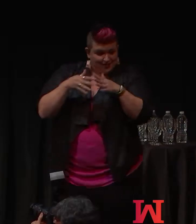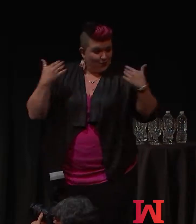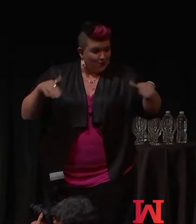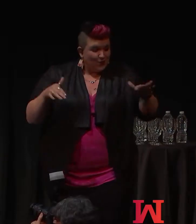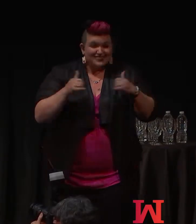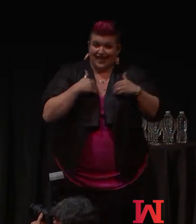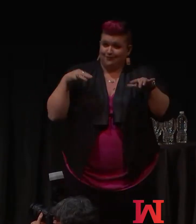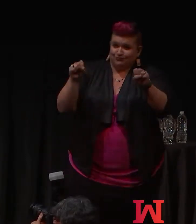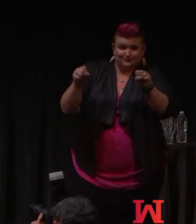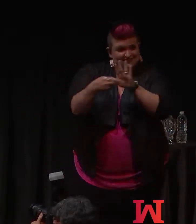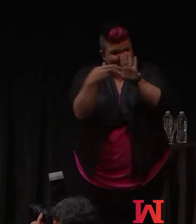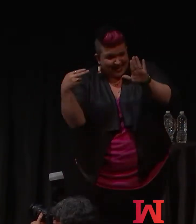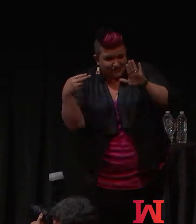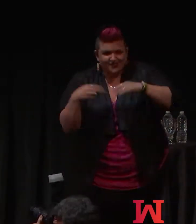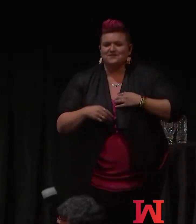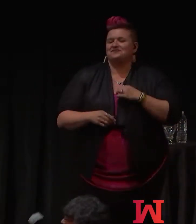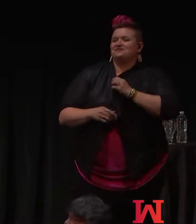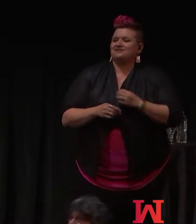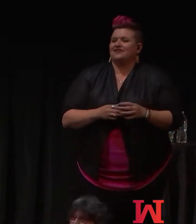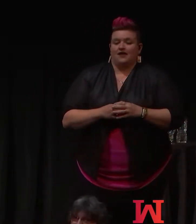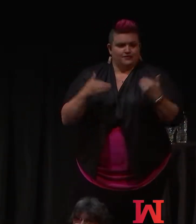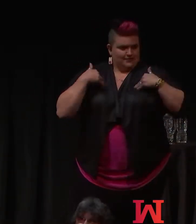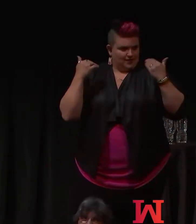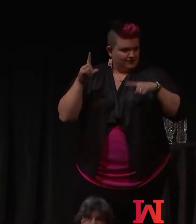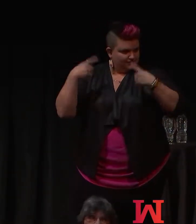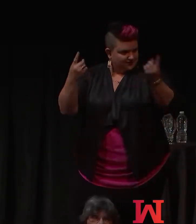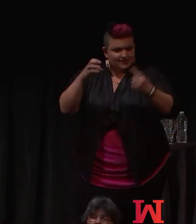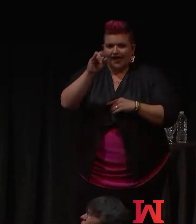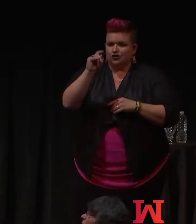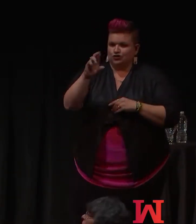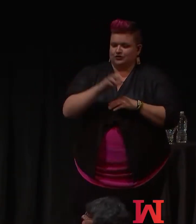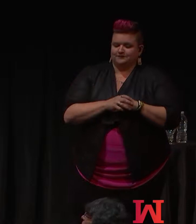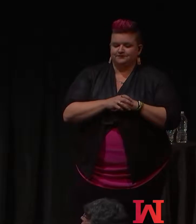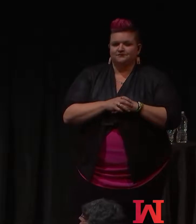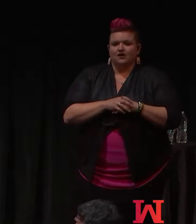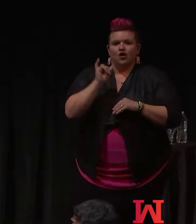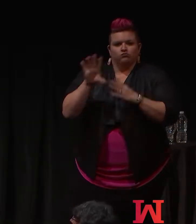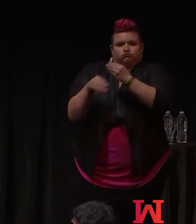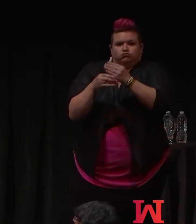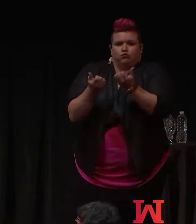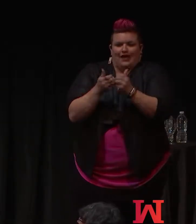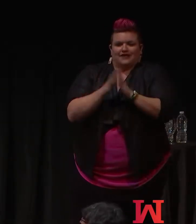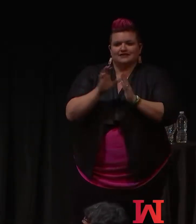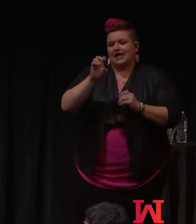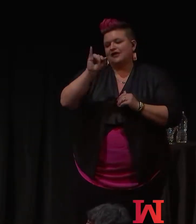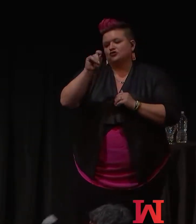To hold such a title and the youngest editor-in-chief presented to the role of editor-in-chief marked